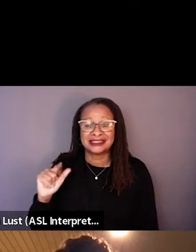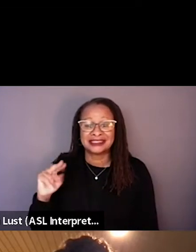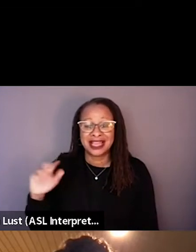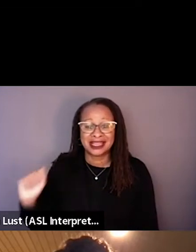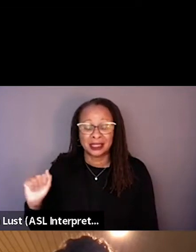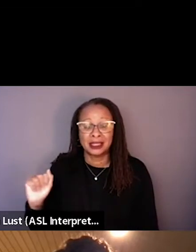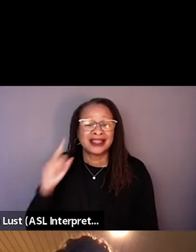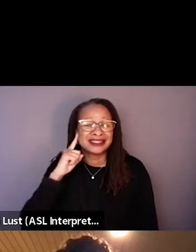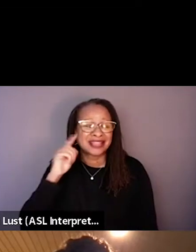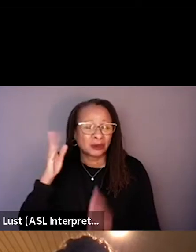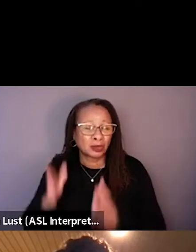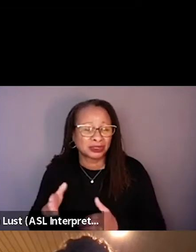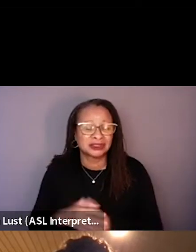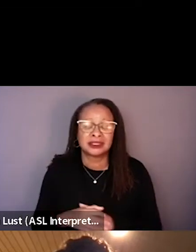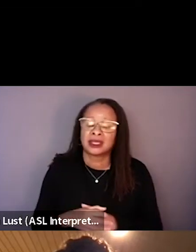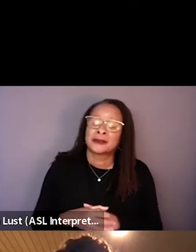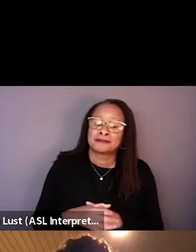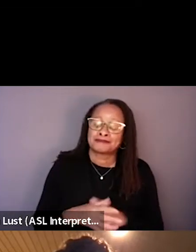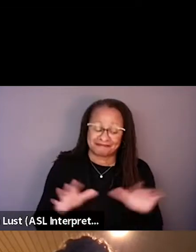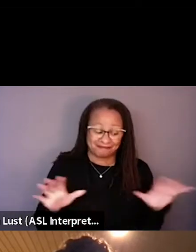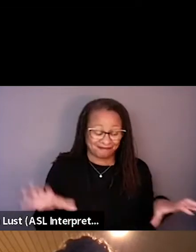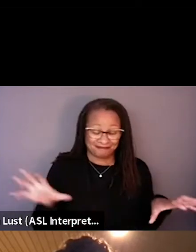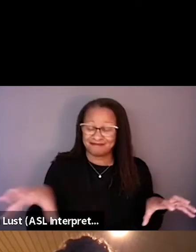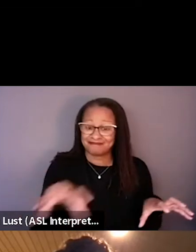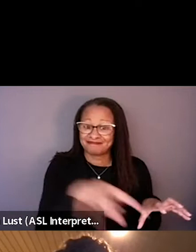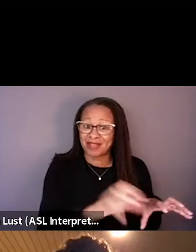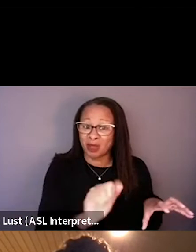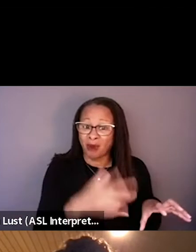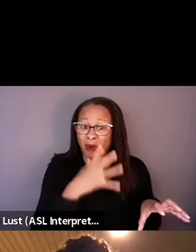just there were this like powerful group of women.